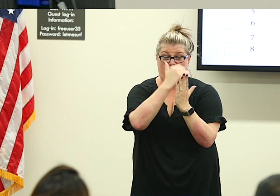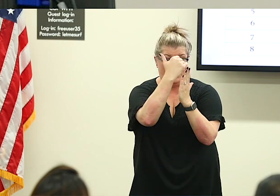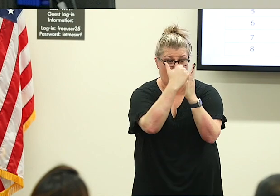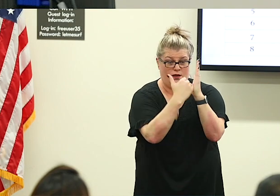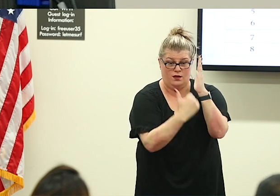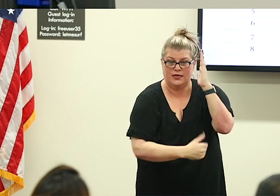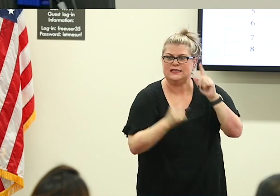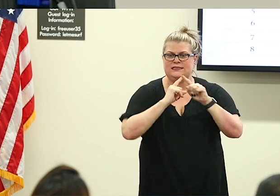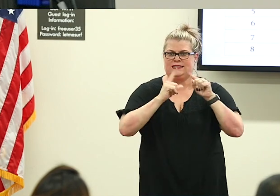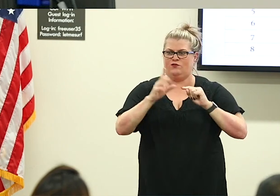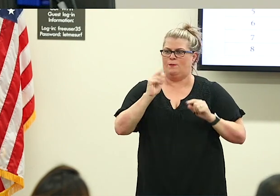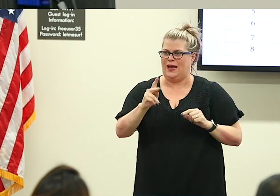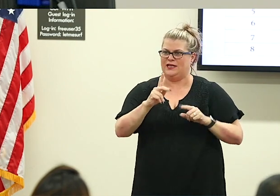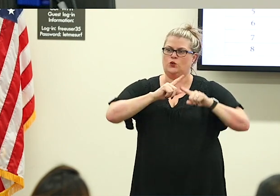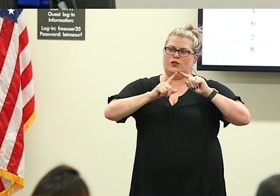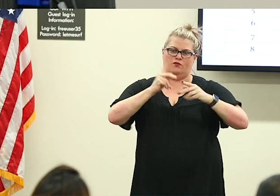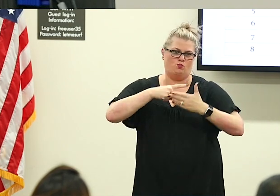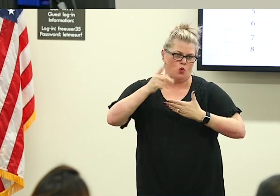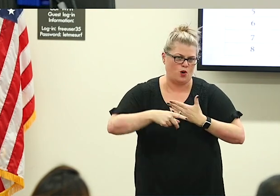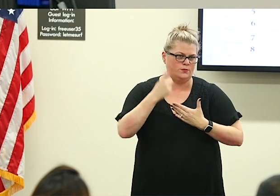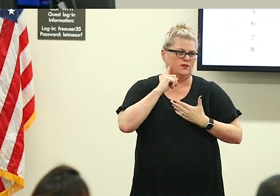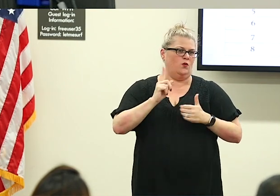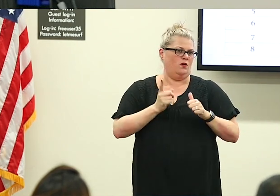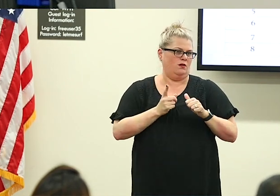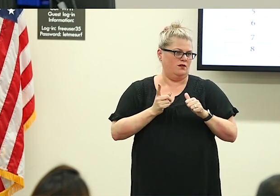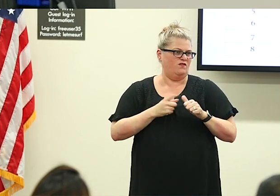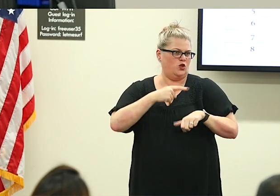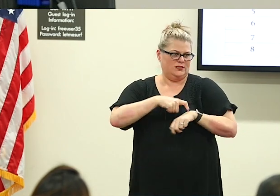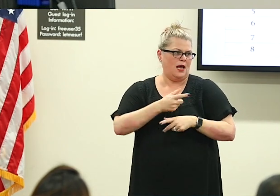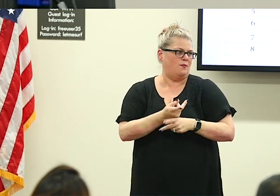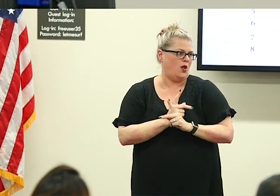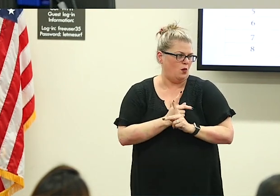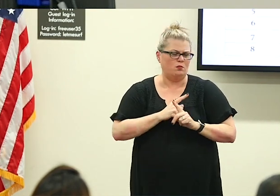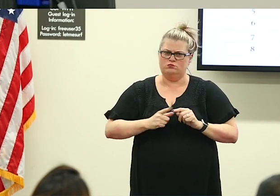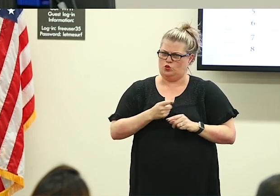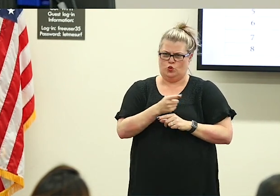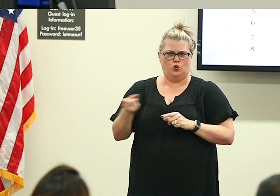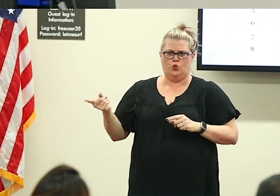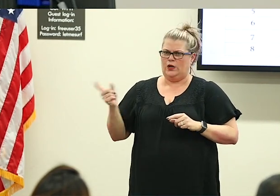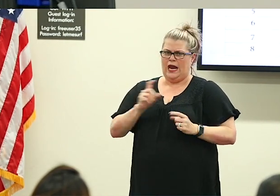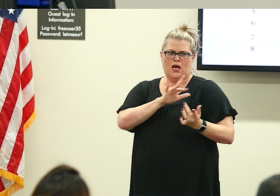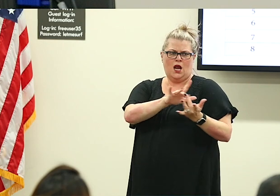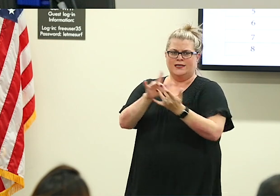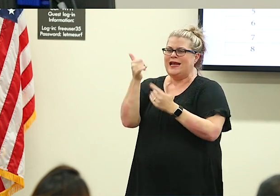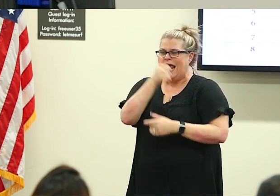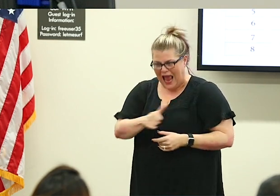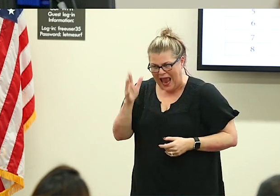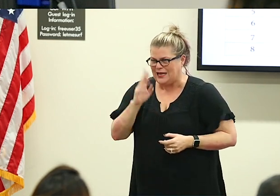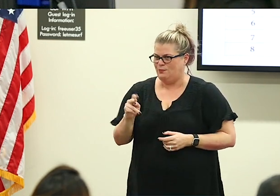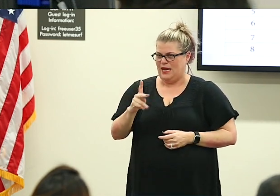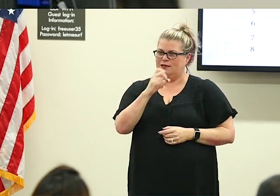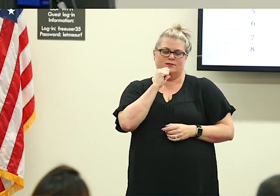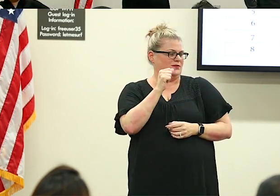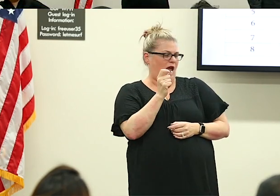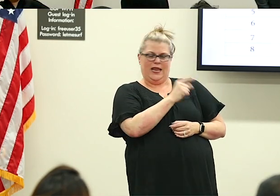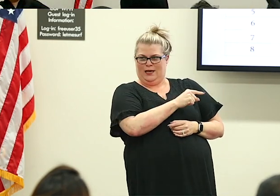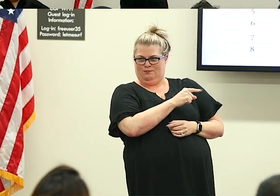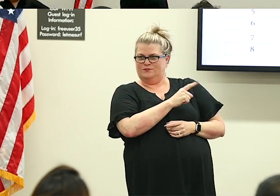But I just want to let you know that you are free to approach any lender as you wish. Yes. - Thank you. Perfect. Awesome.